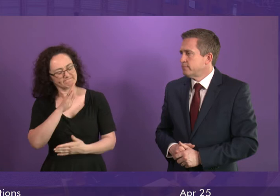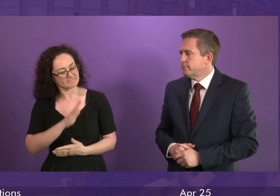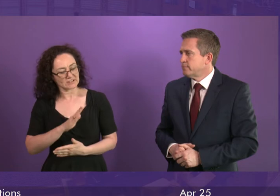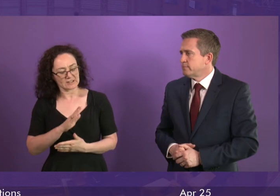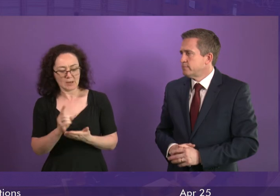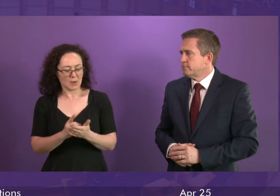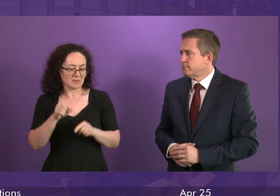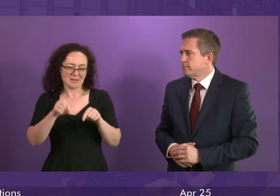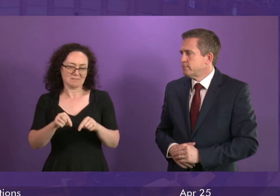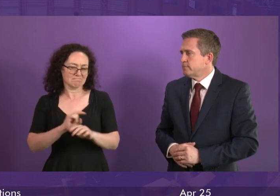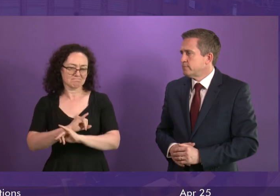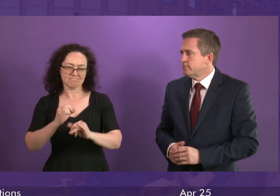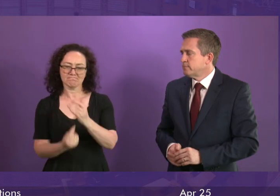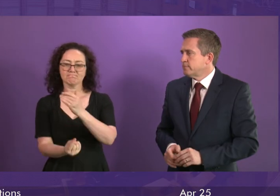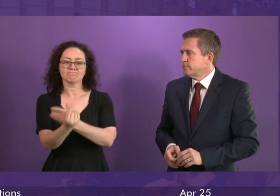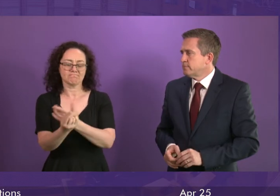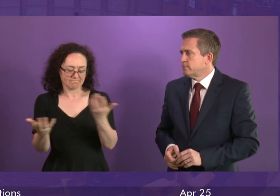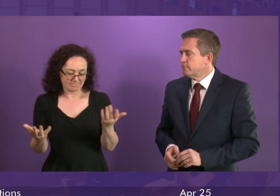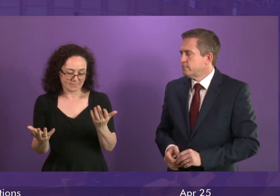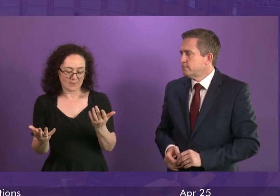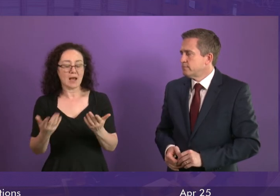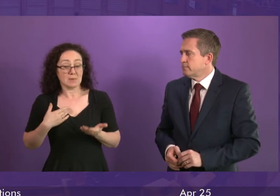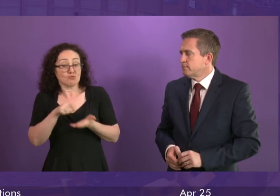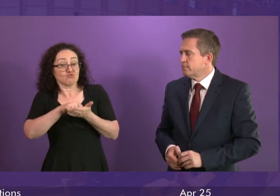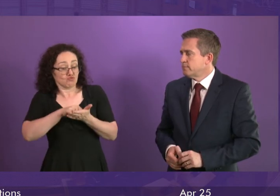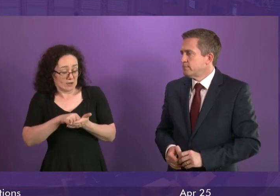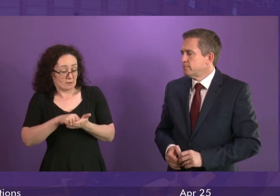and the President of Sri Lanka on behalf of the people of Scotland to express our sincere